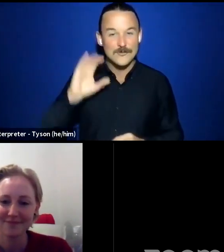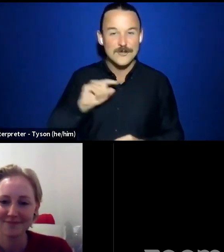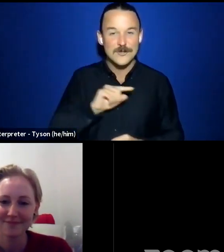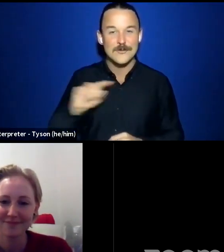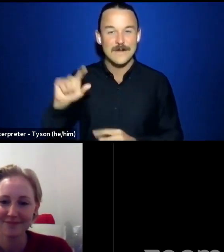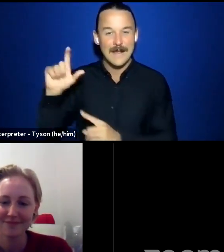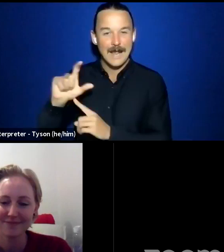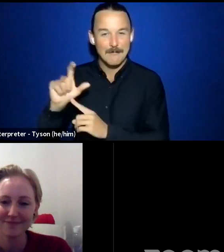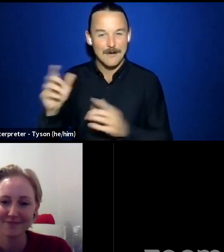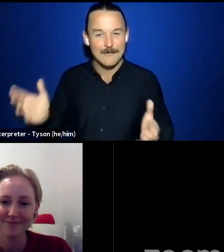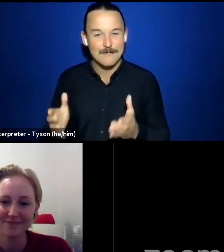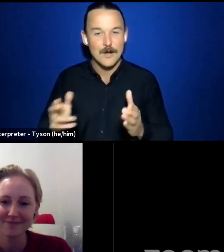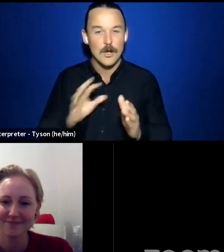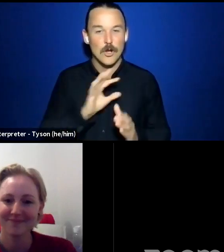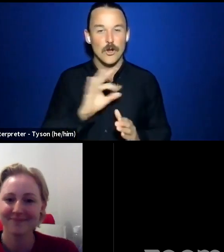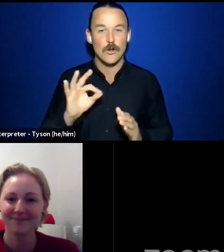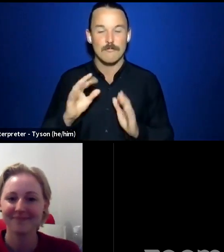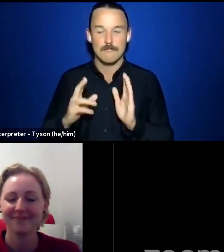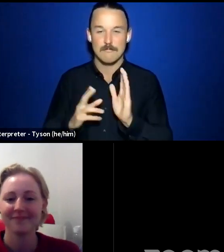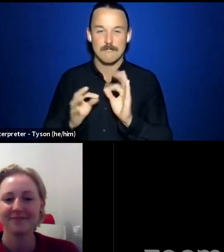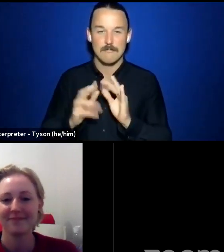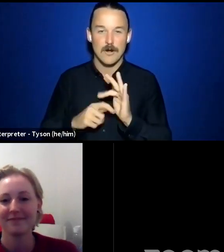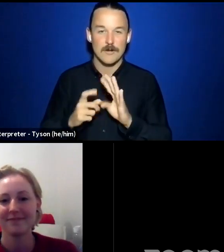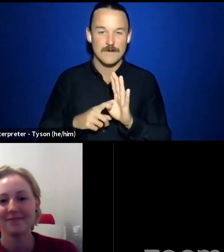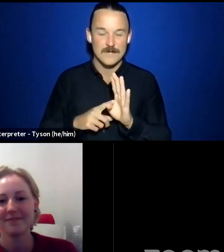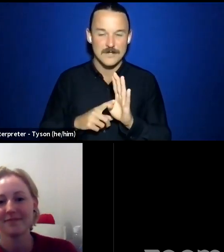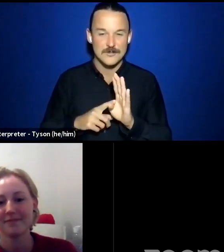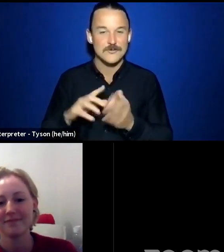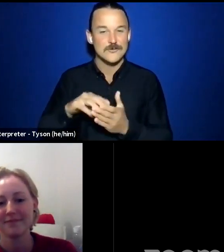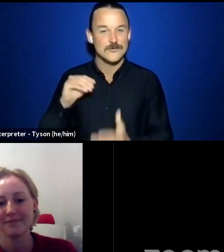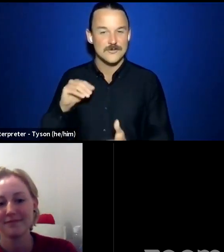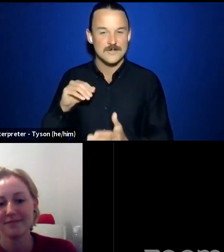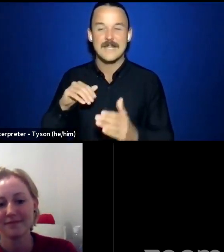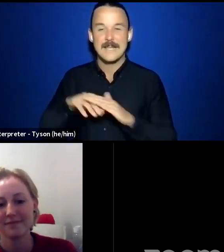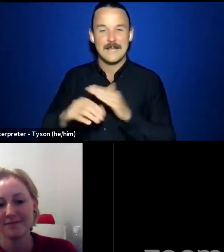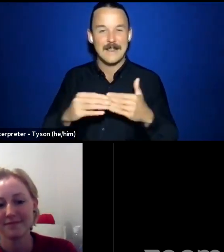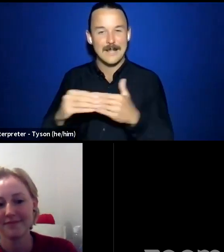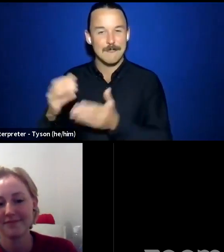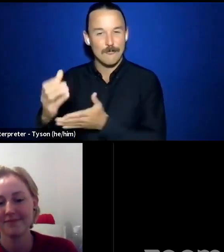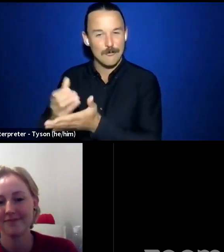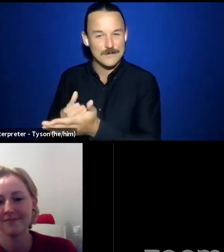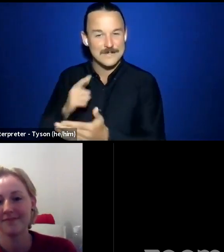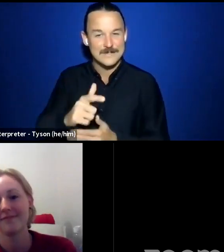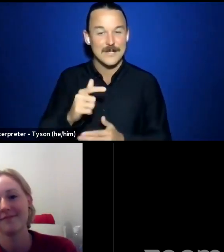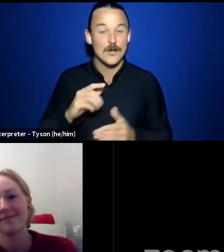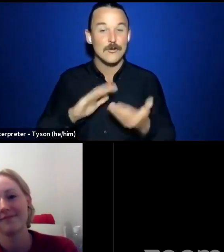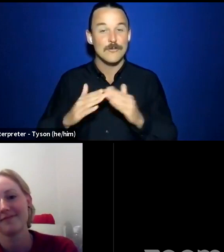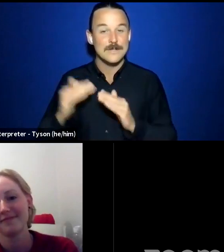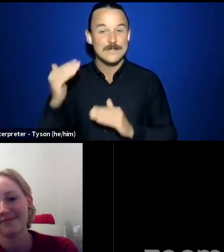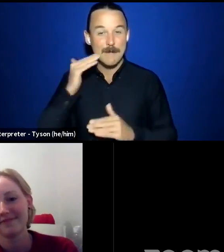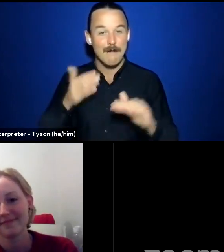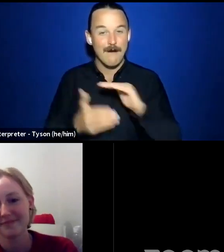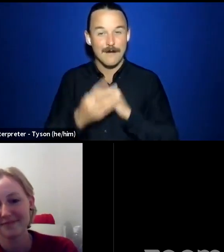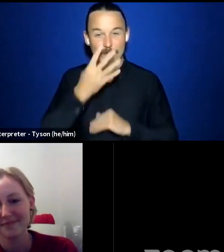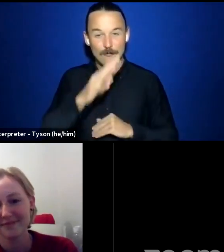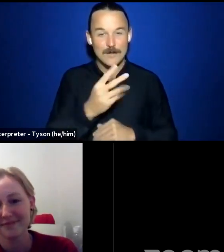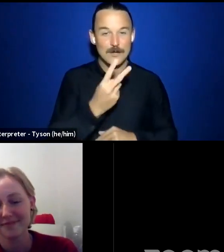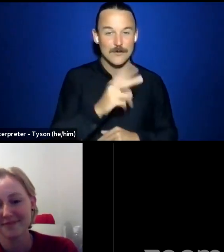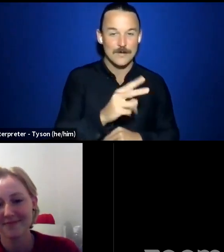CEO of charity country to camera, empowering rural women. and know non binary students through leadership. p, and was named aBC p, and was named aBC cameras community champion on the 14th